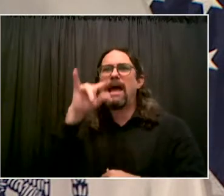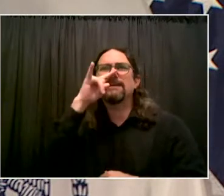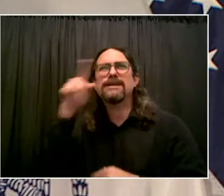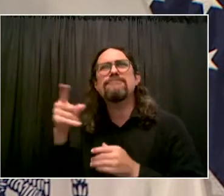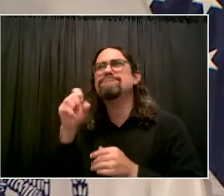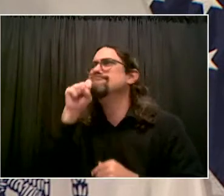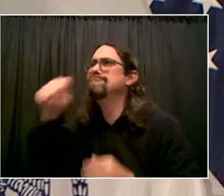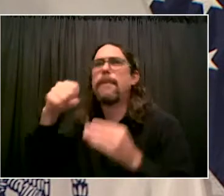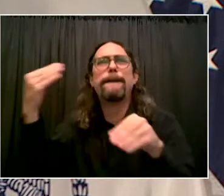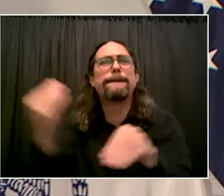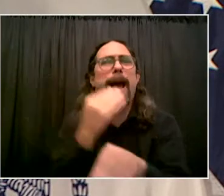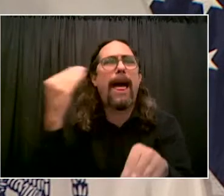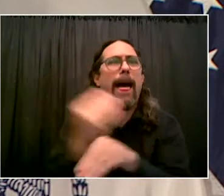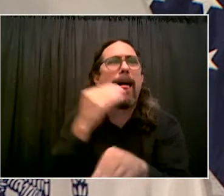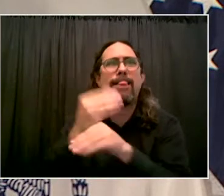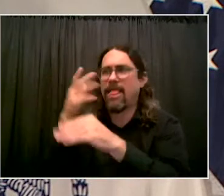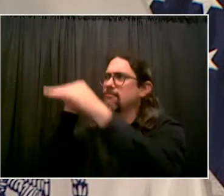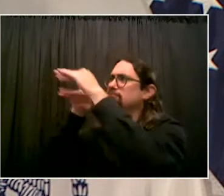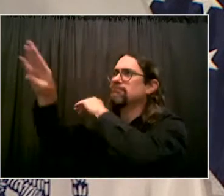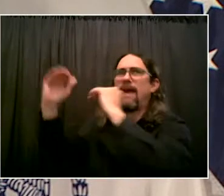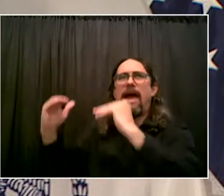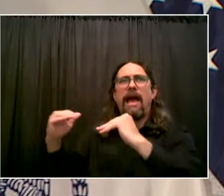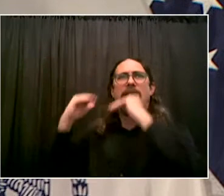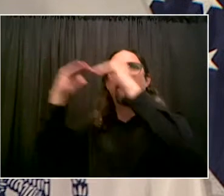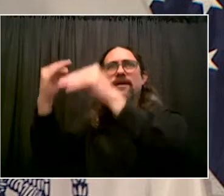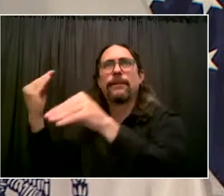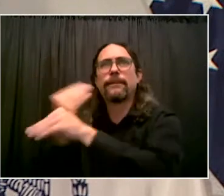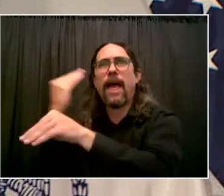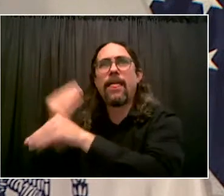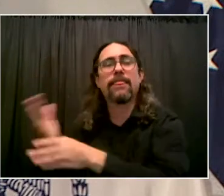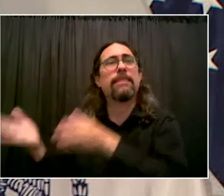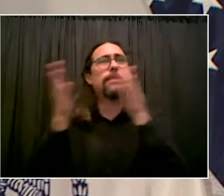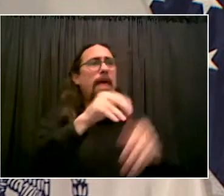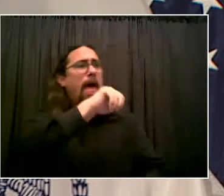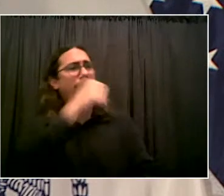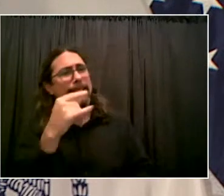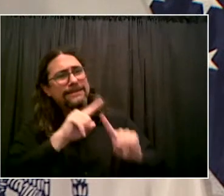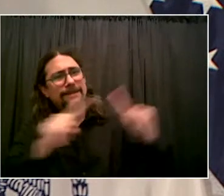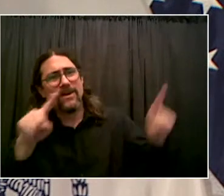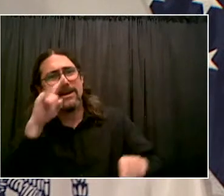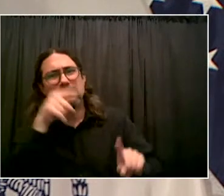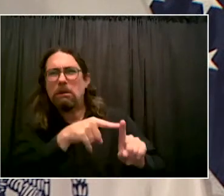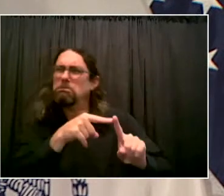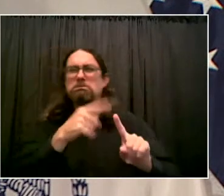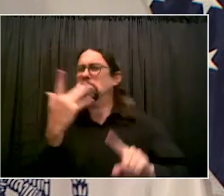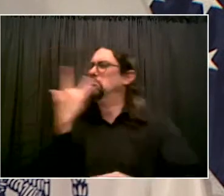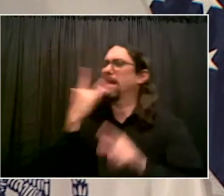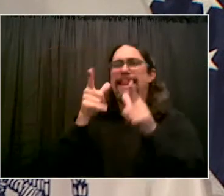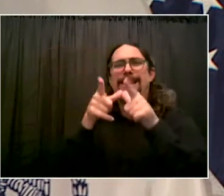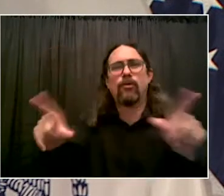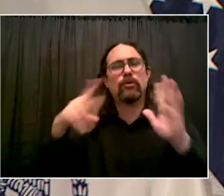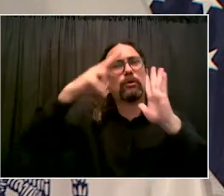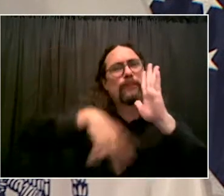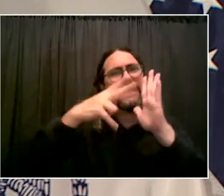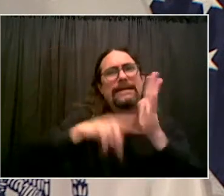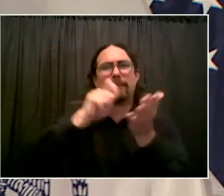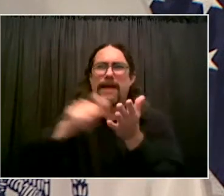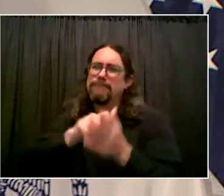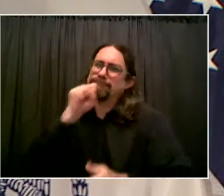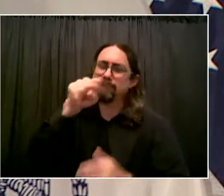LANGUAGE OR ART RO MUSIC OR STEM , TO GO INTO THOSE CLASSES AND MINGLE WITH